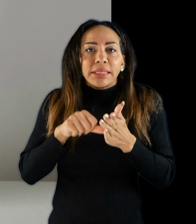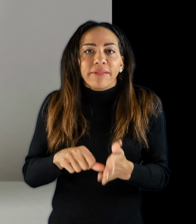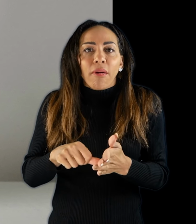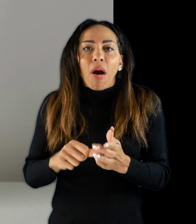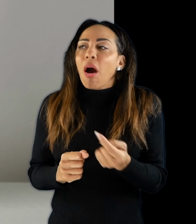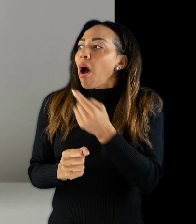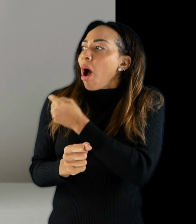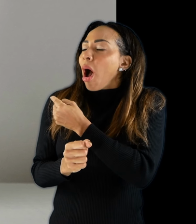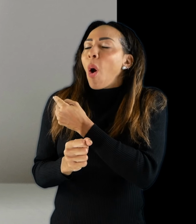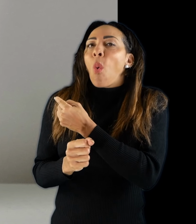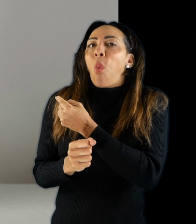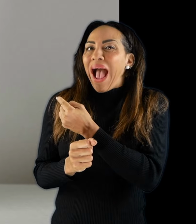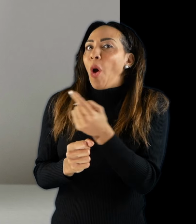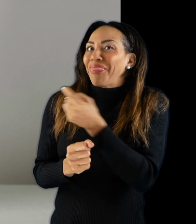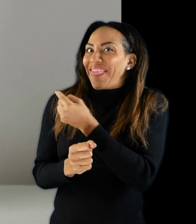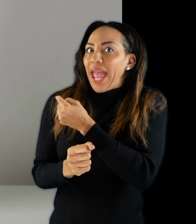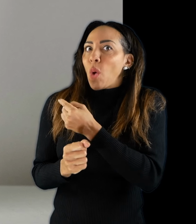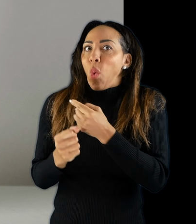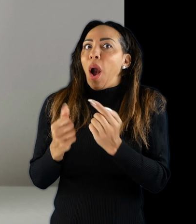awaken to the fact that they're really brilliant artists.